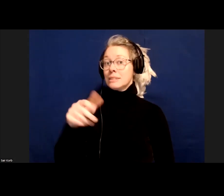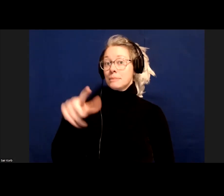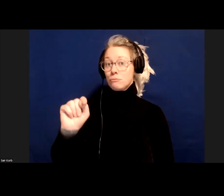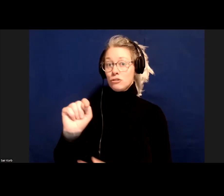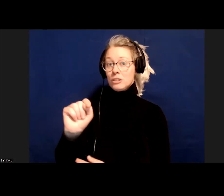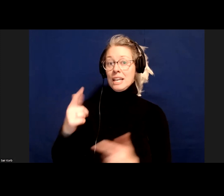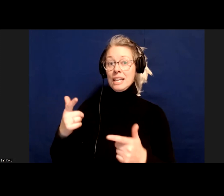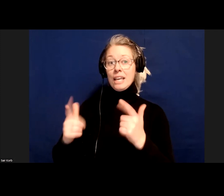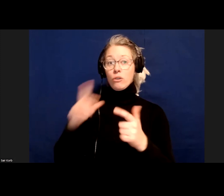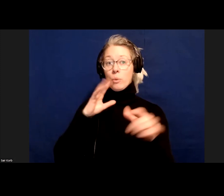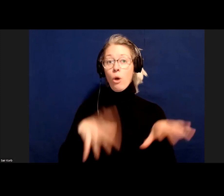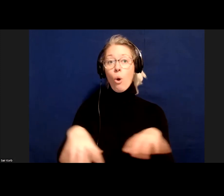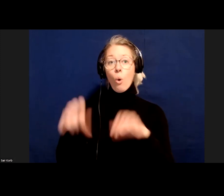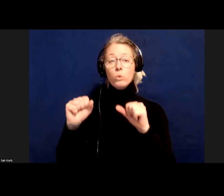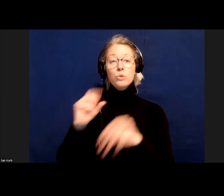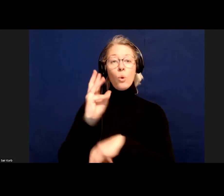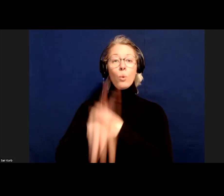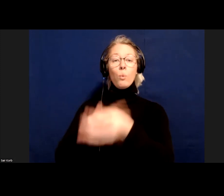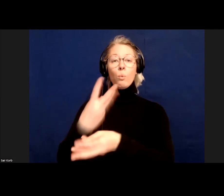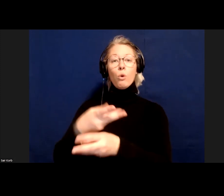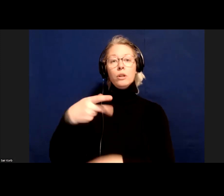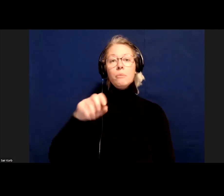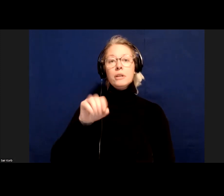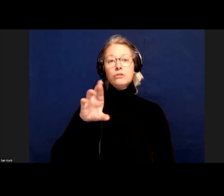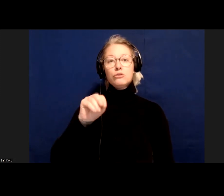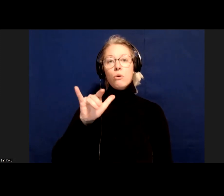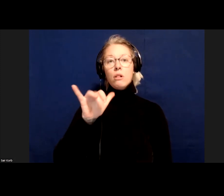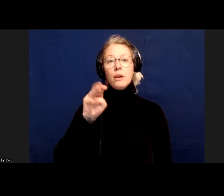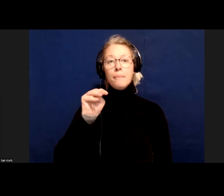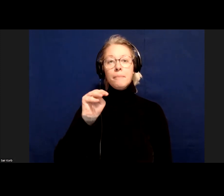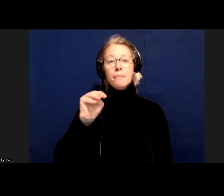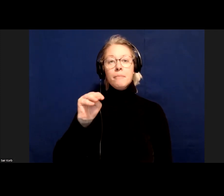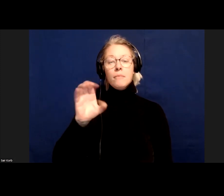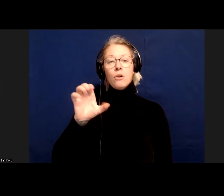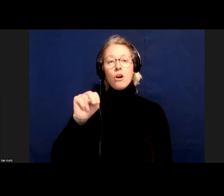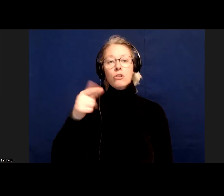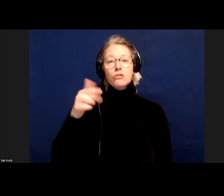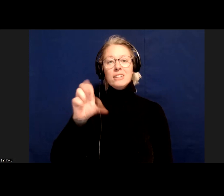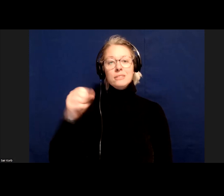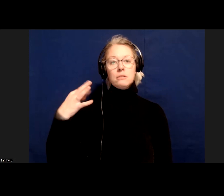for the World Petroleum Congress. And so part of that money is earmarked for how we will